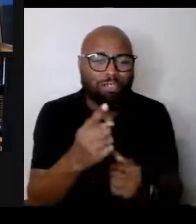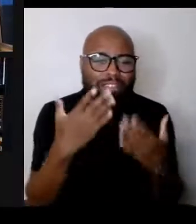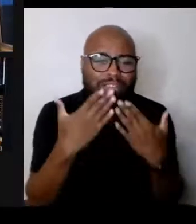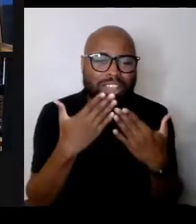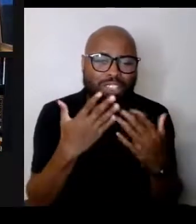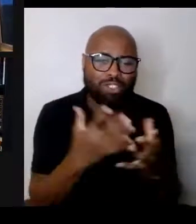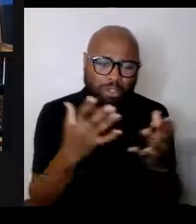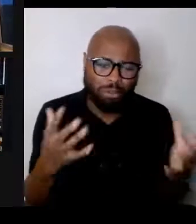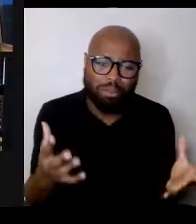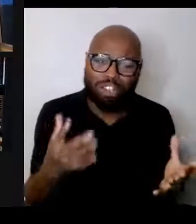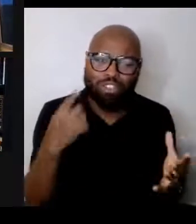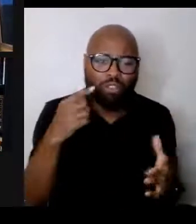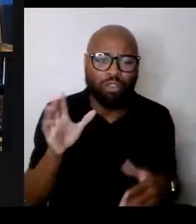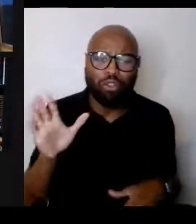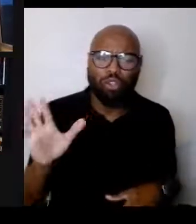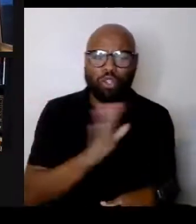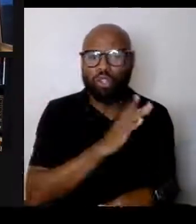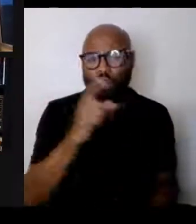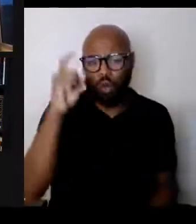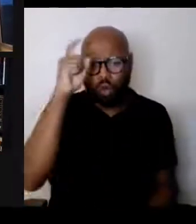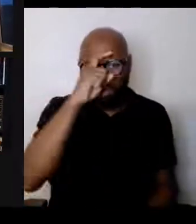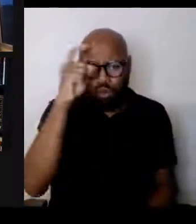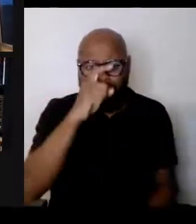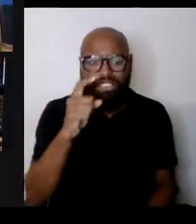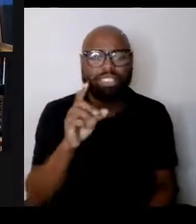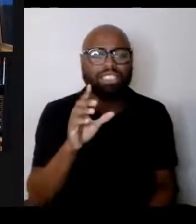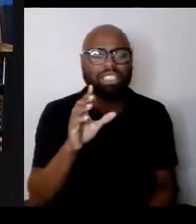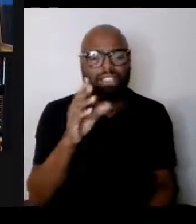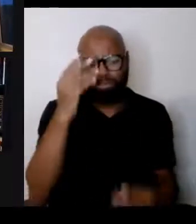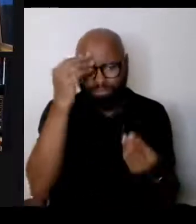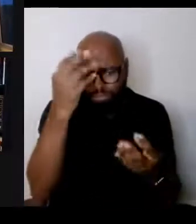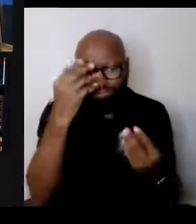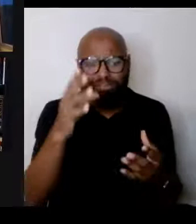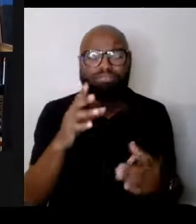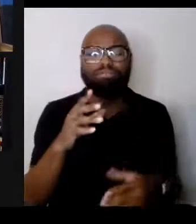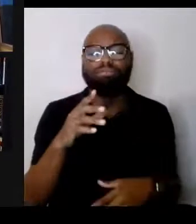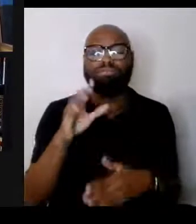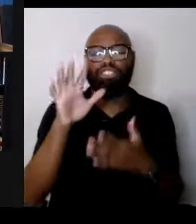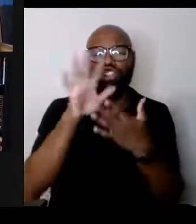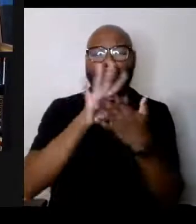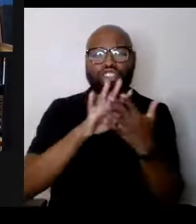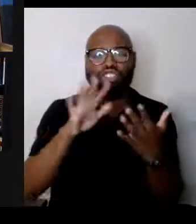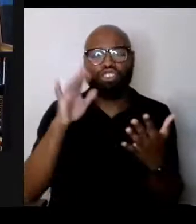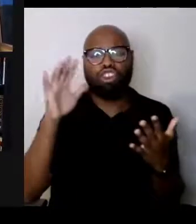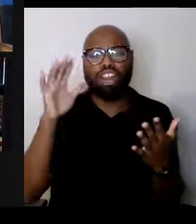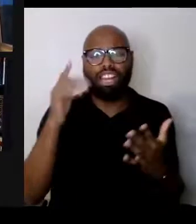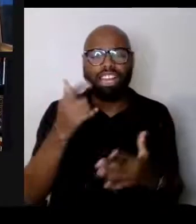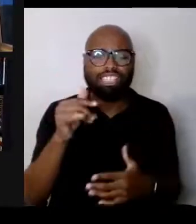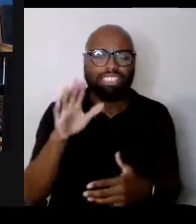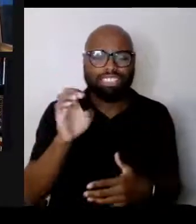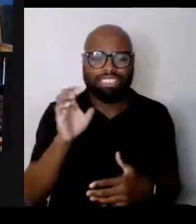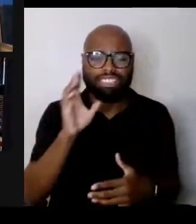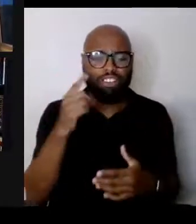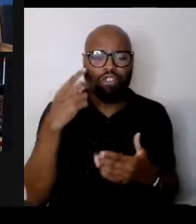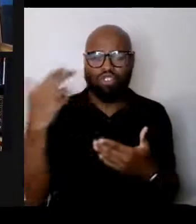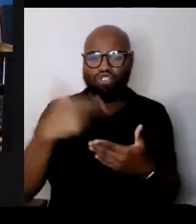for your wisdom and your insight and your grace. And then for joining us tonight, really honored to have you here,